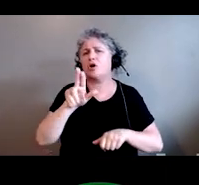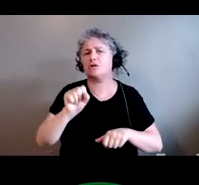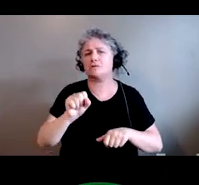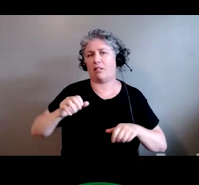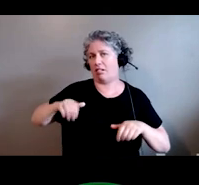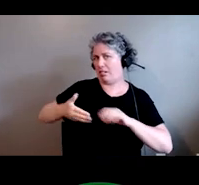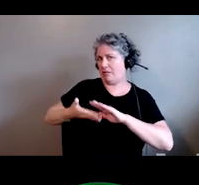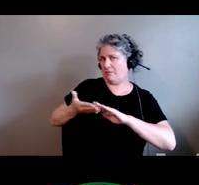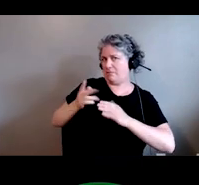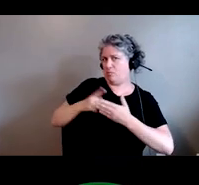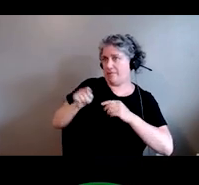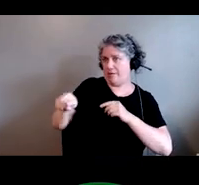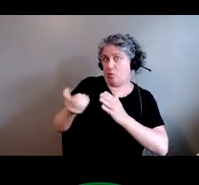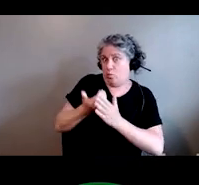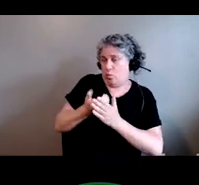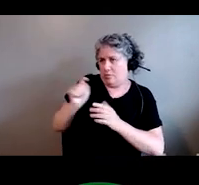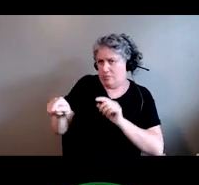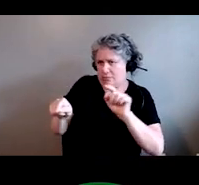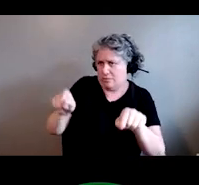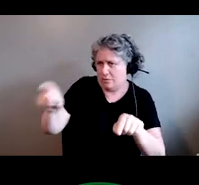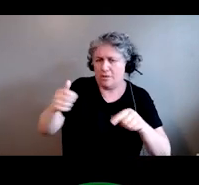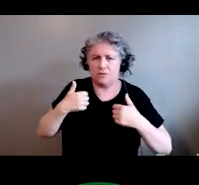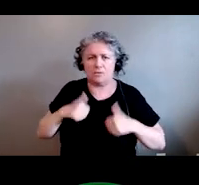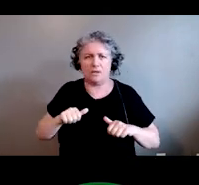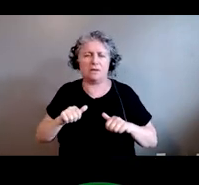in to do accessible sport and recreation.